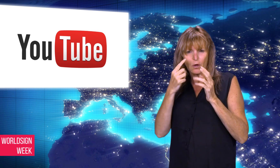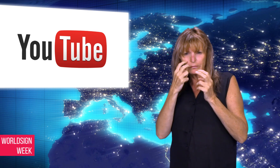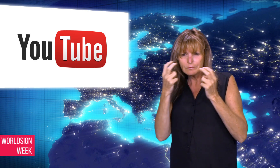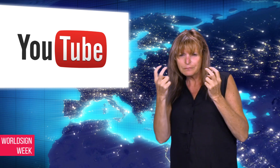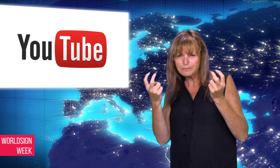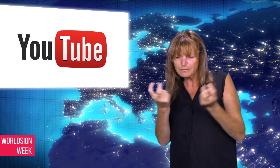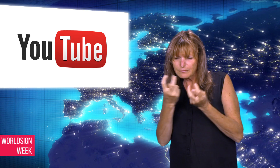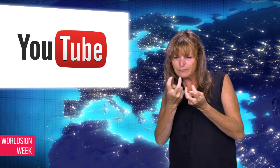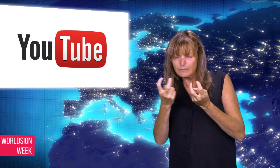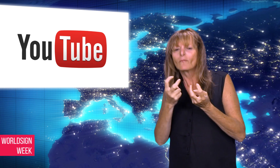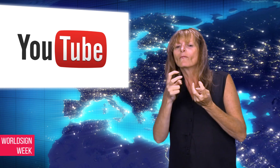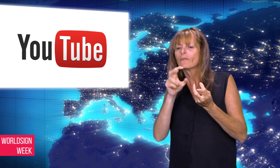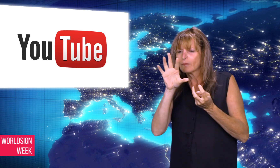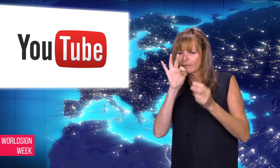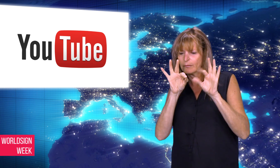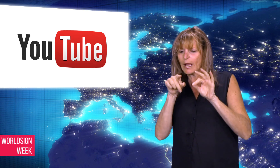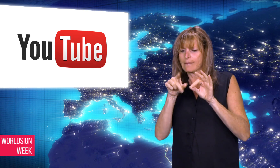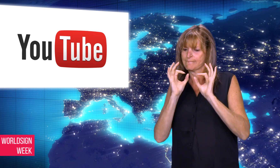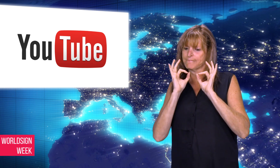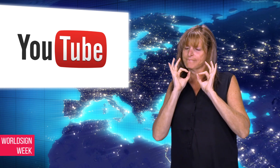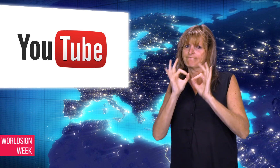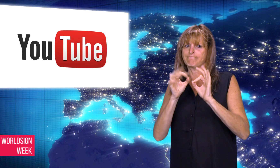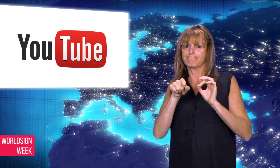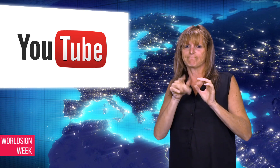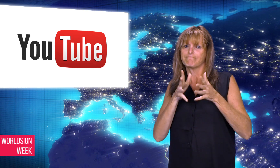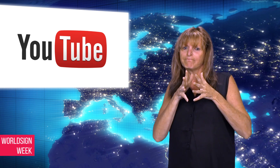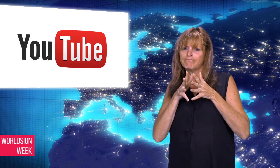could change. There will be also an